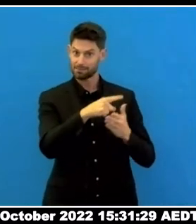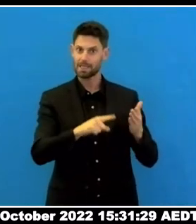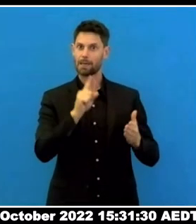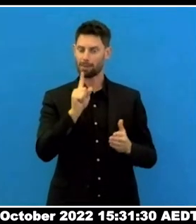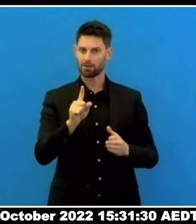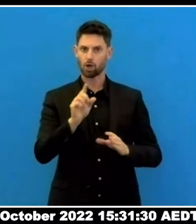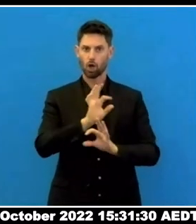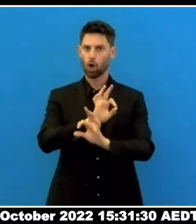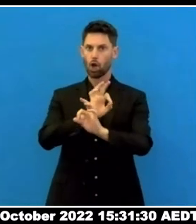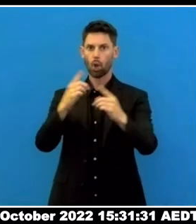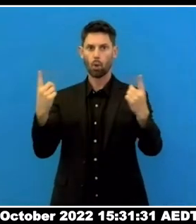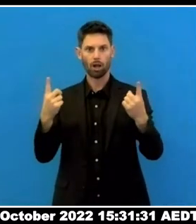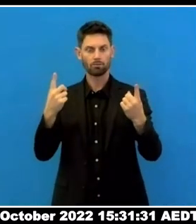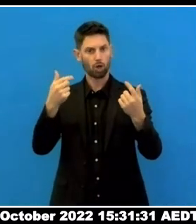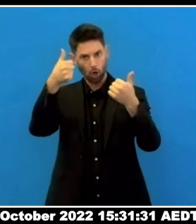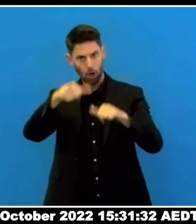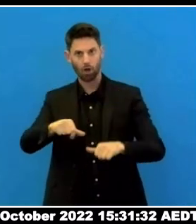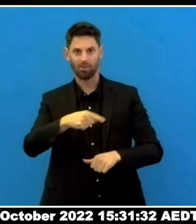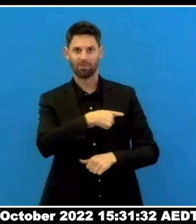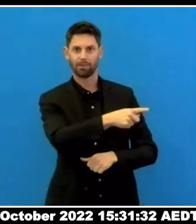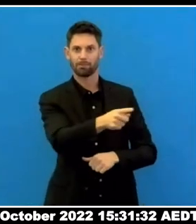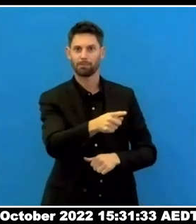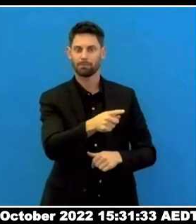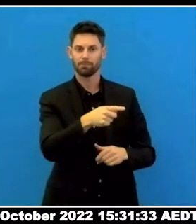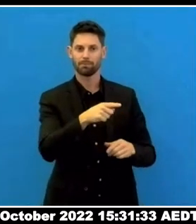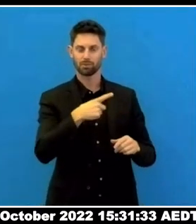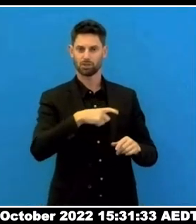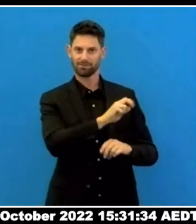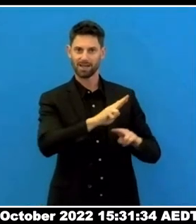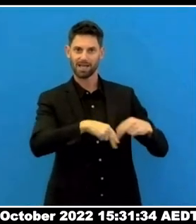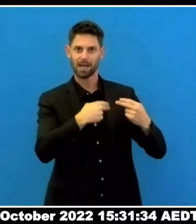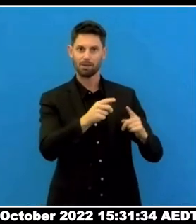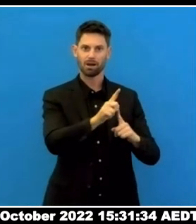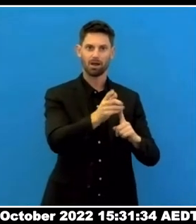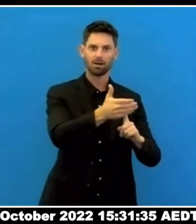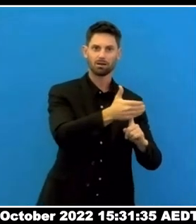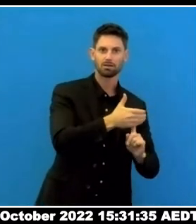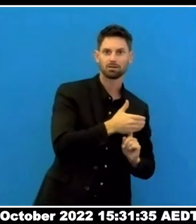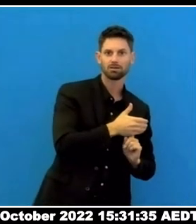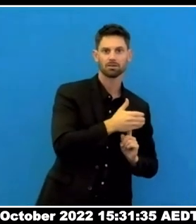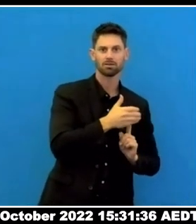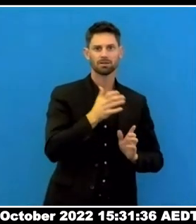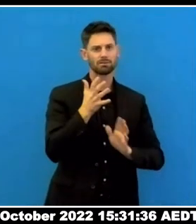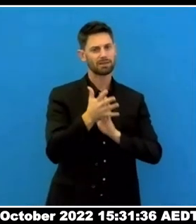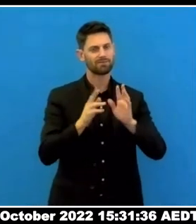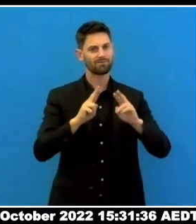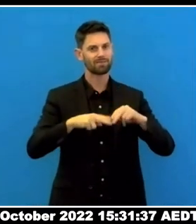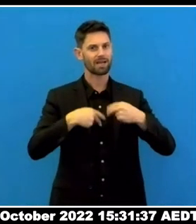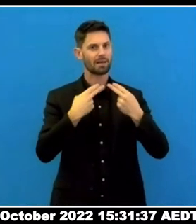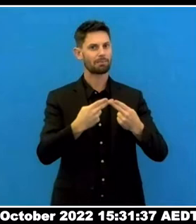No one is talking about that, or they don't want to some of sometimes families they don't want to believe